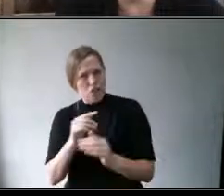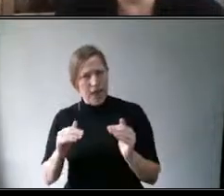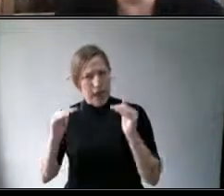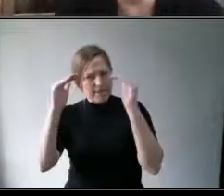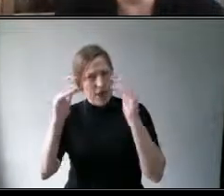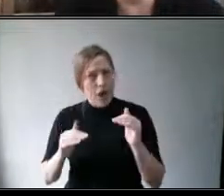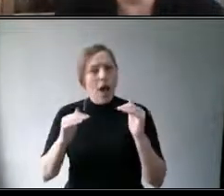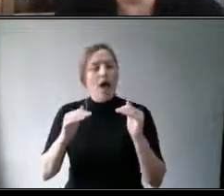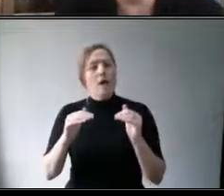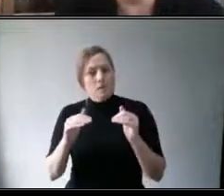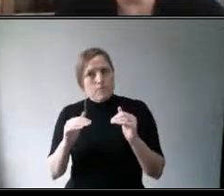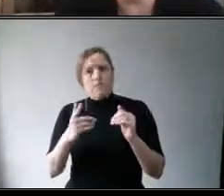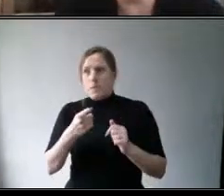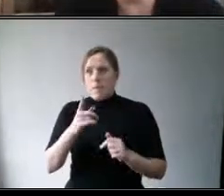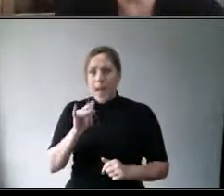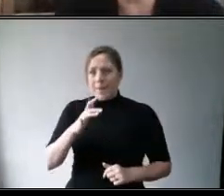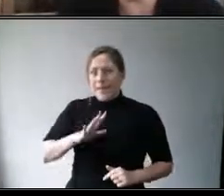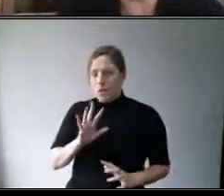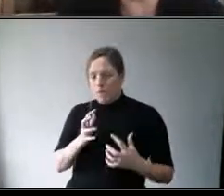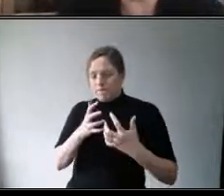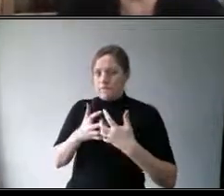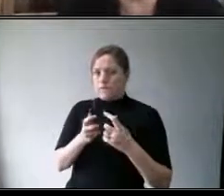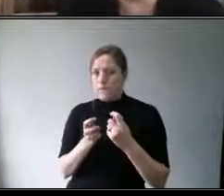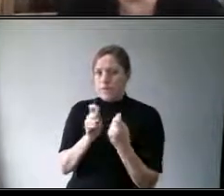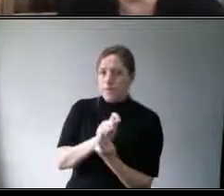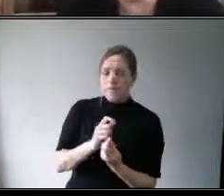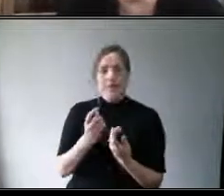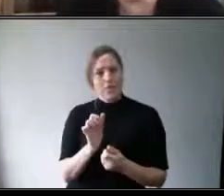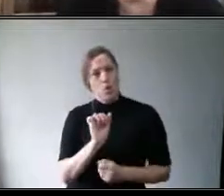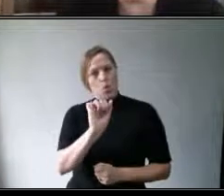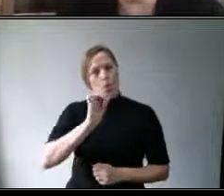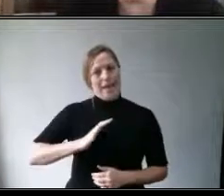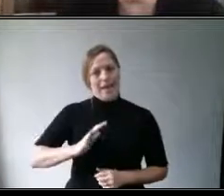that and bring that to the conversation as well and yeah good luck have fun with it